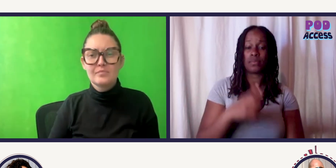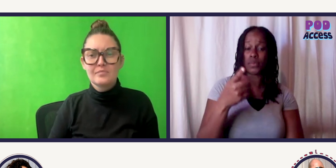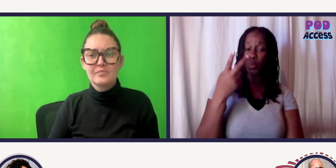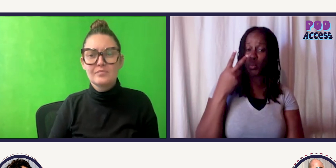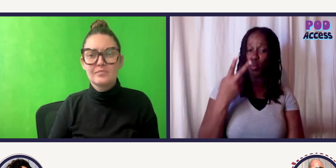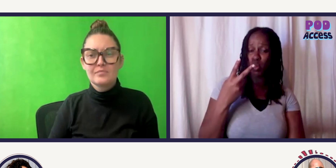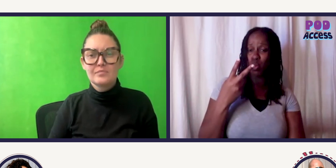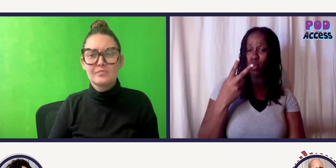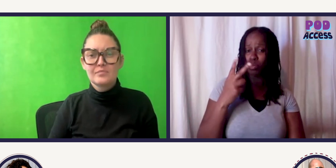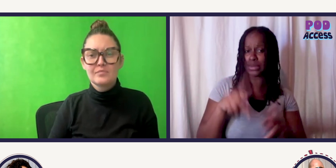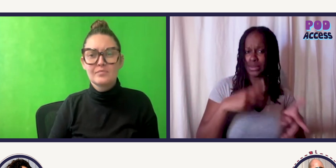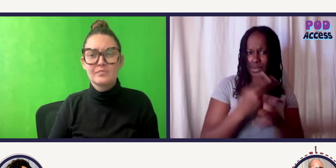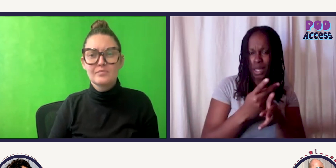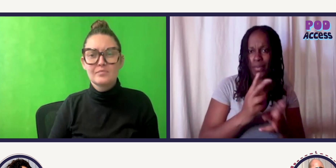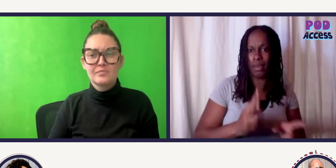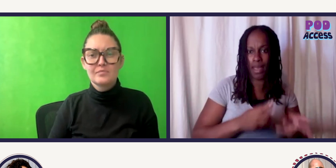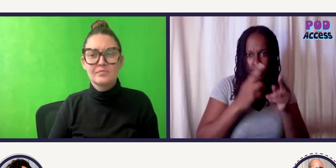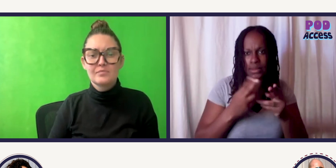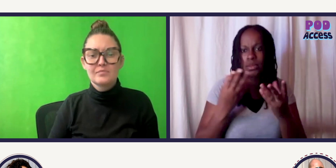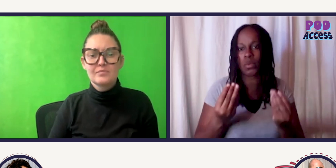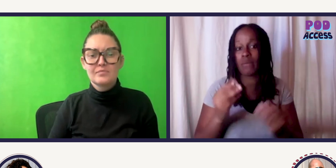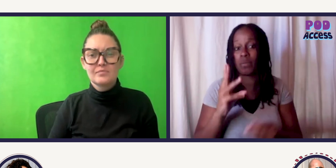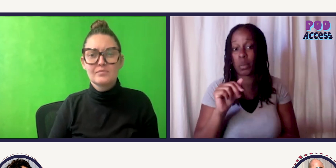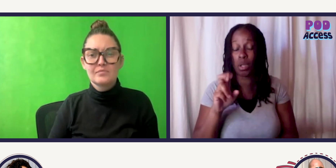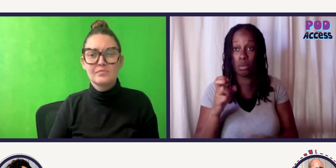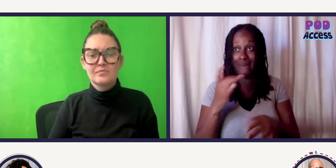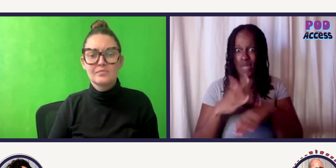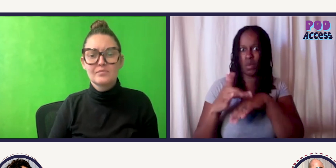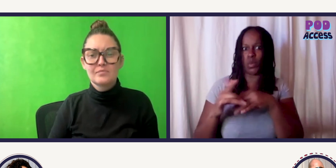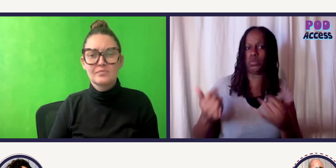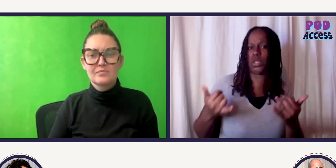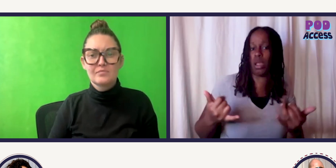There are two types of editing software available today: single file and multitrack editors.